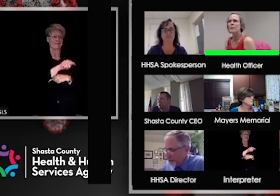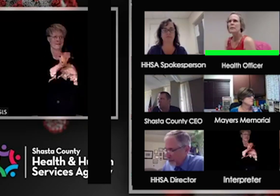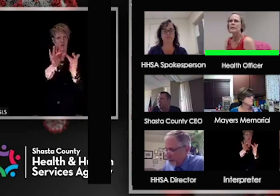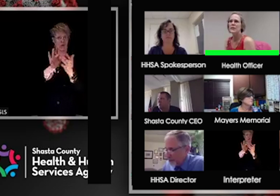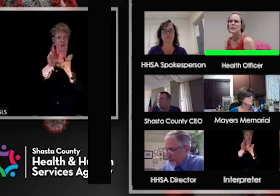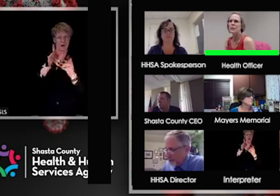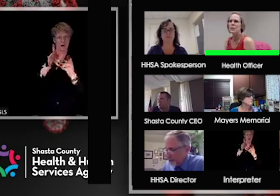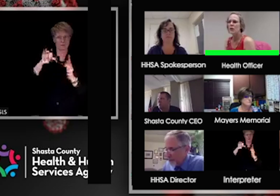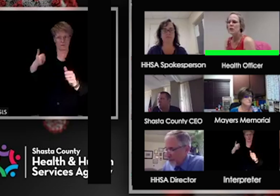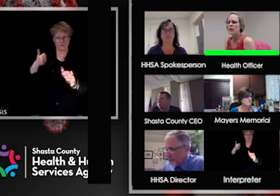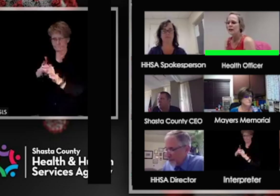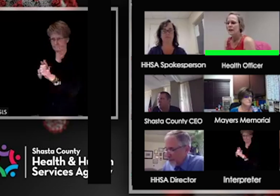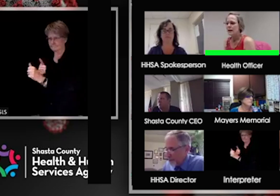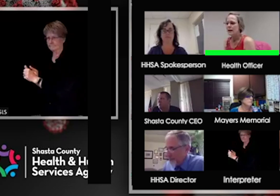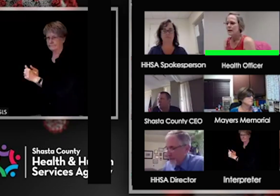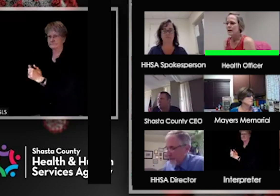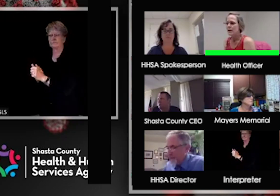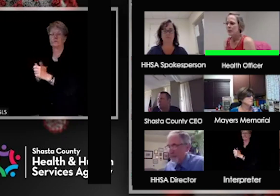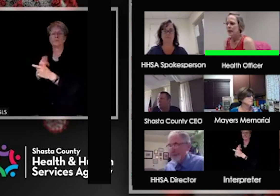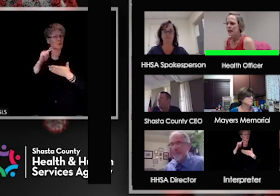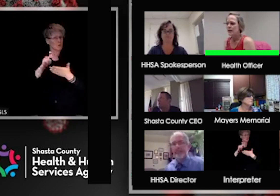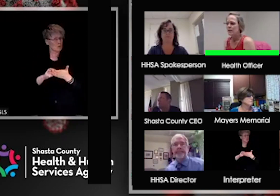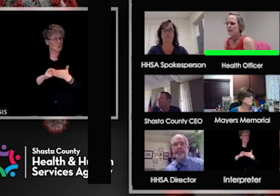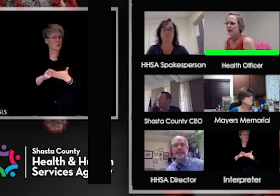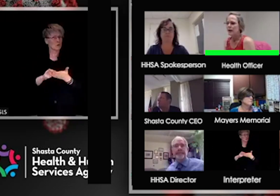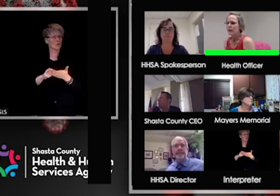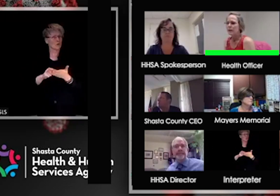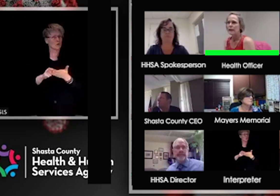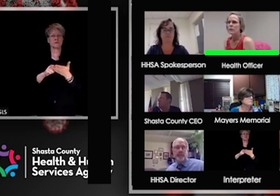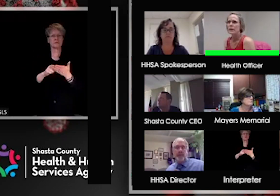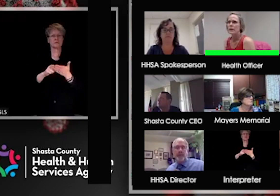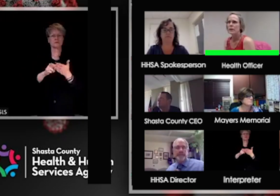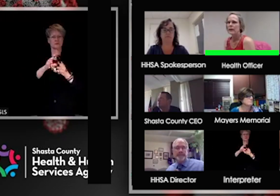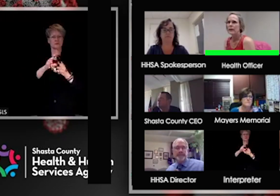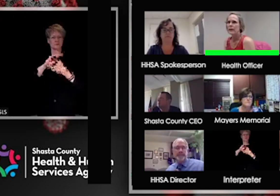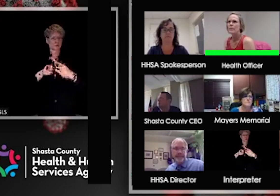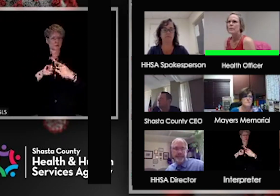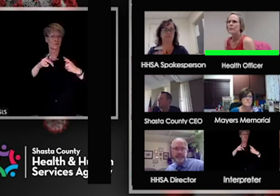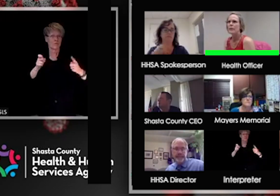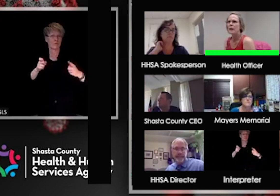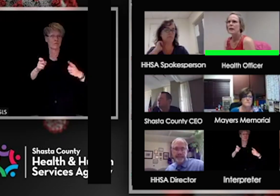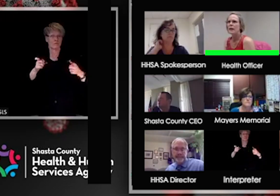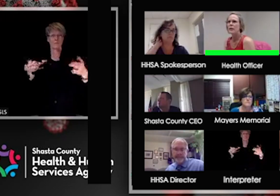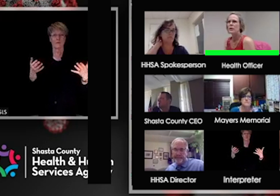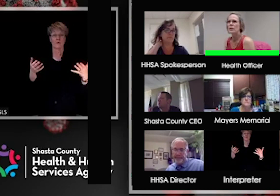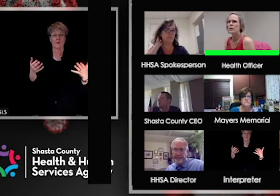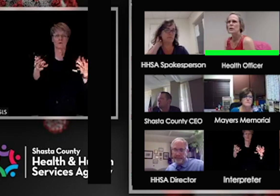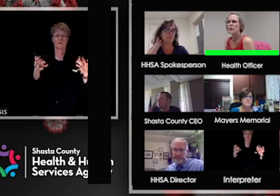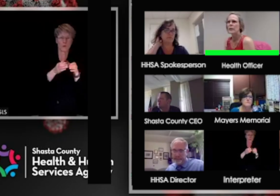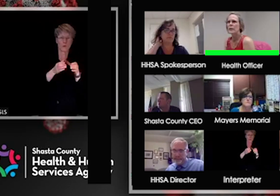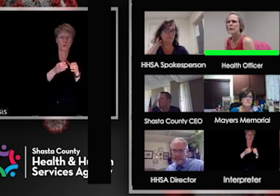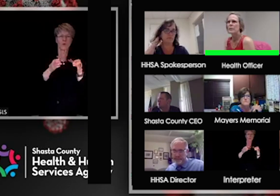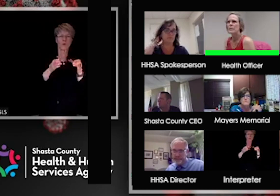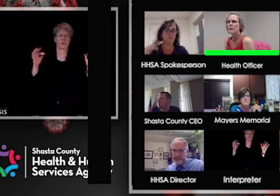they’ve been small. We’ve had one family gathering of a little over twenty people,